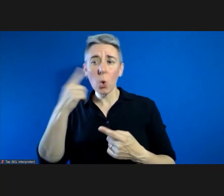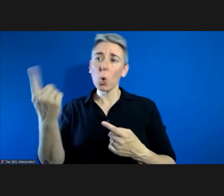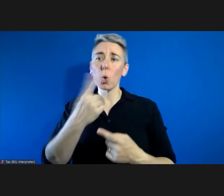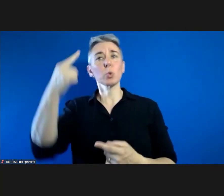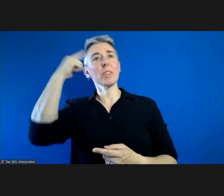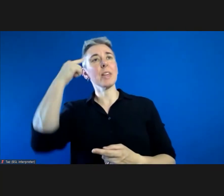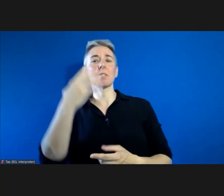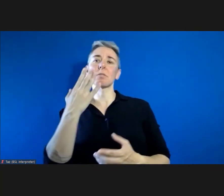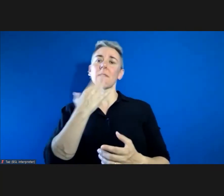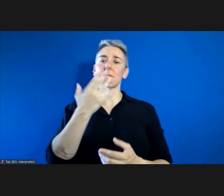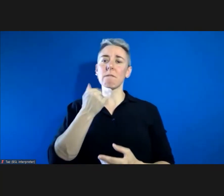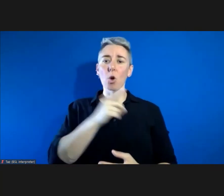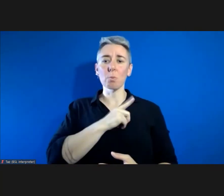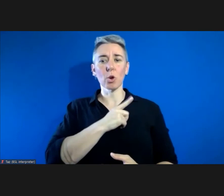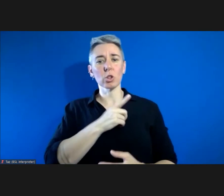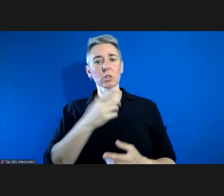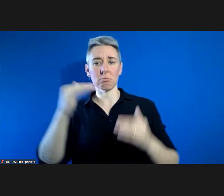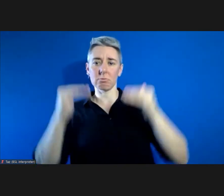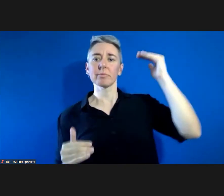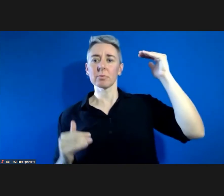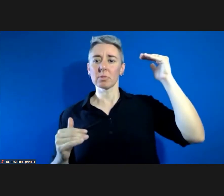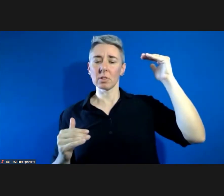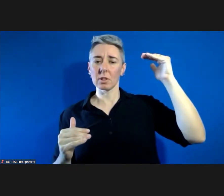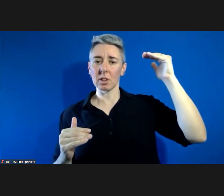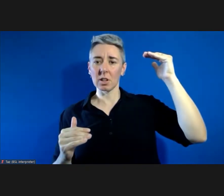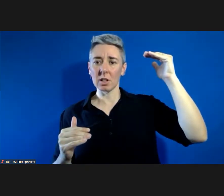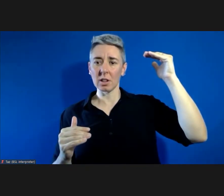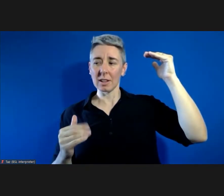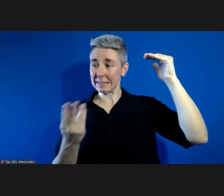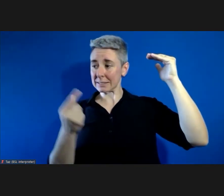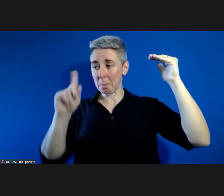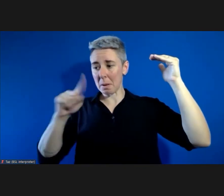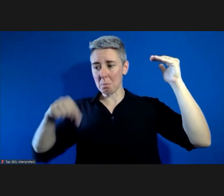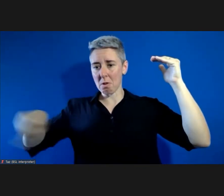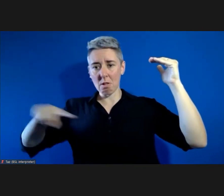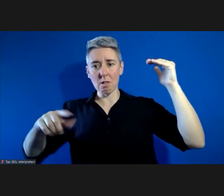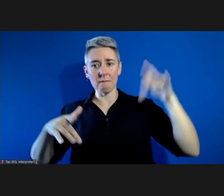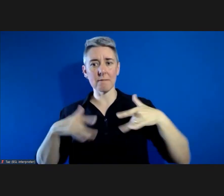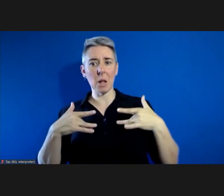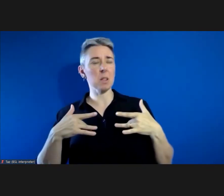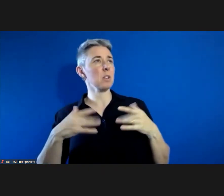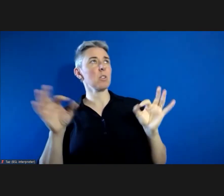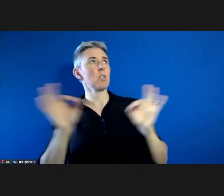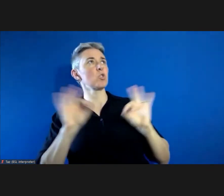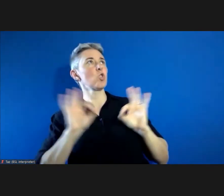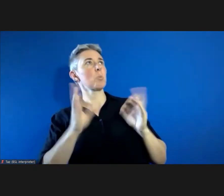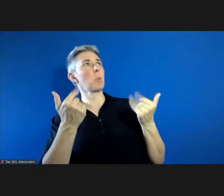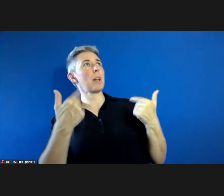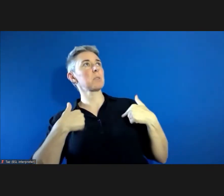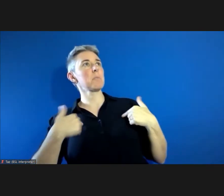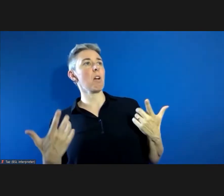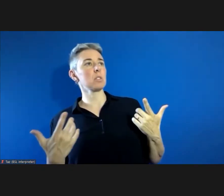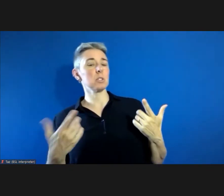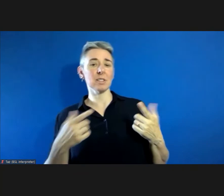are left, perhaps, politically disappointed that they're not welcomed with open arms? "It's not our fault they're so hard to reach, or they're too